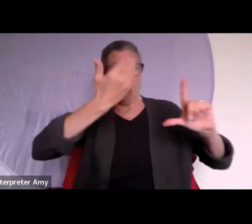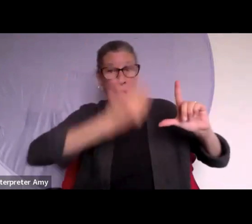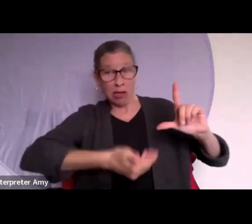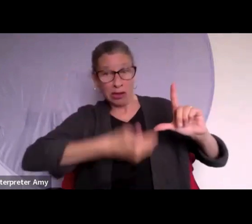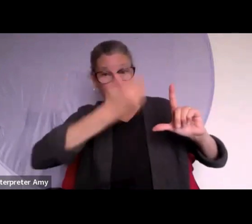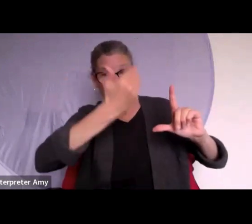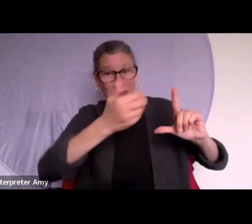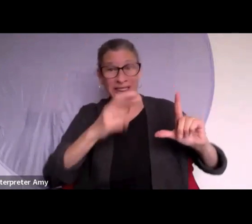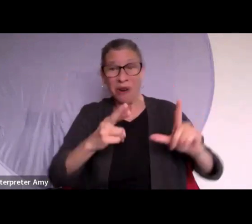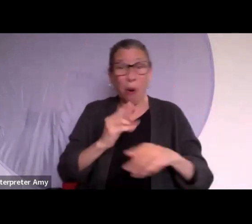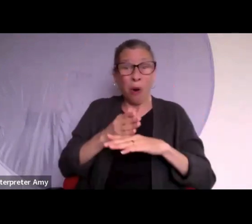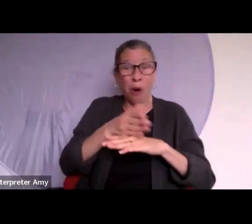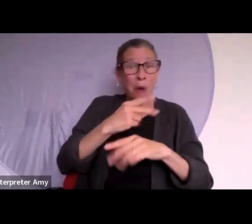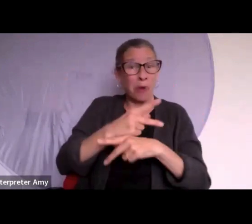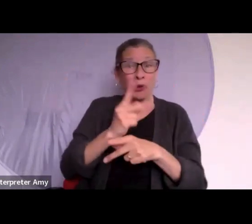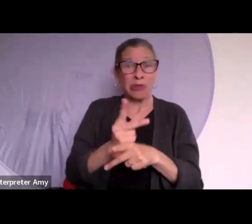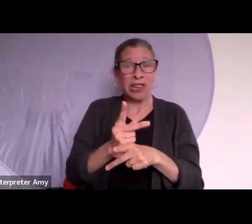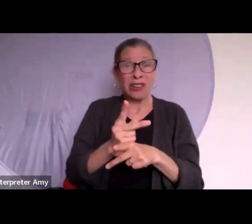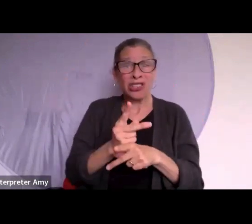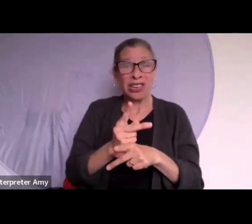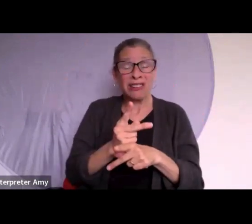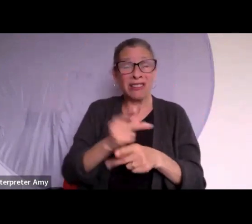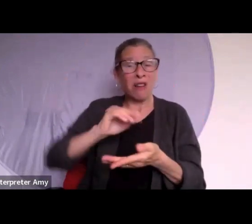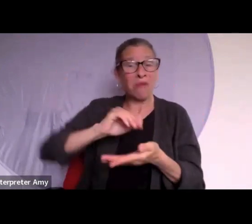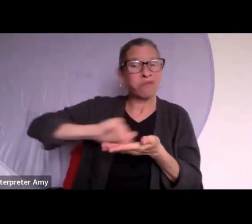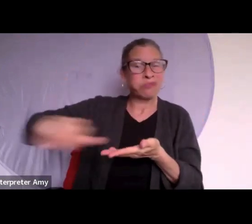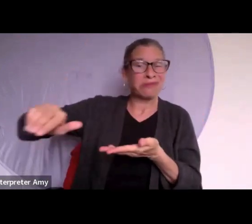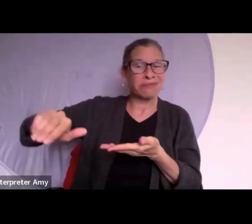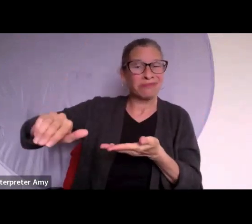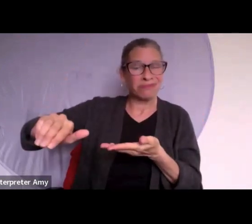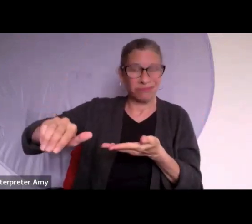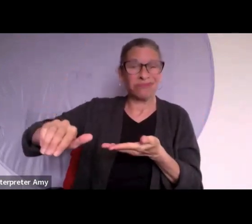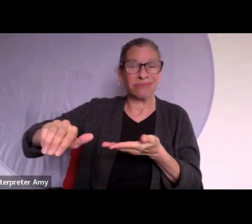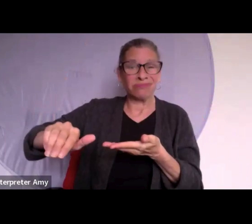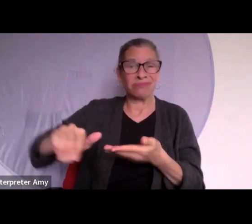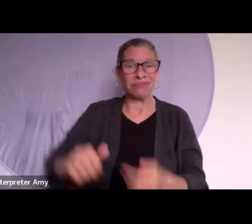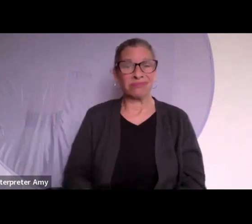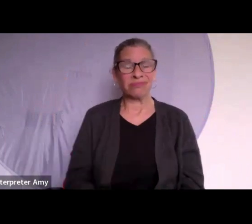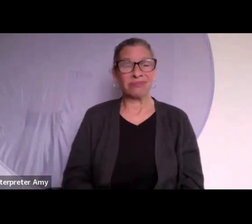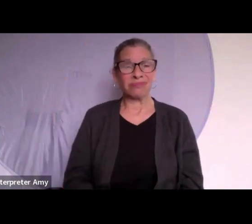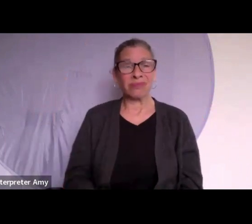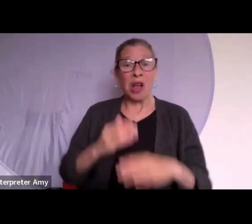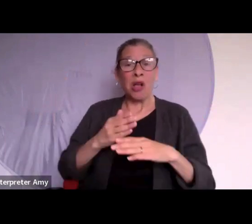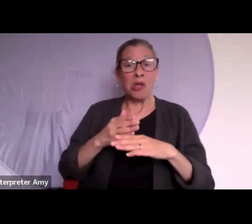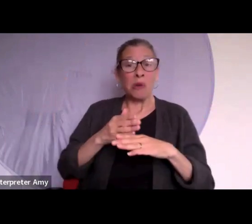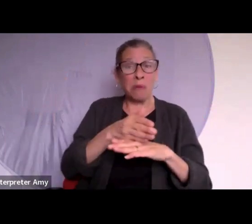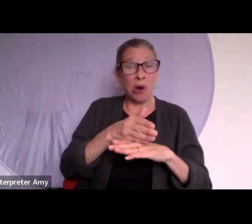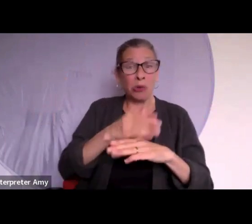production part of the process, which the post production is is